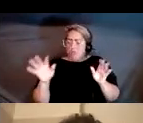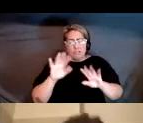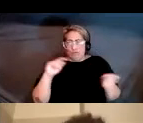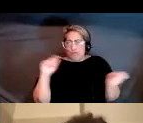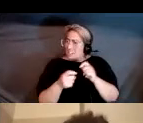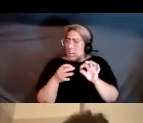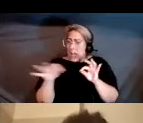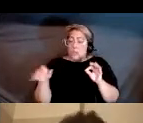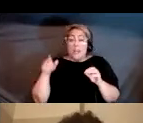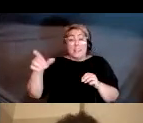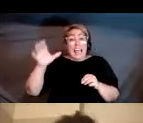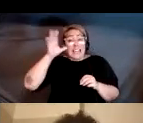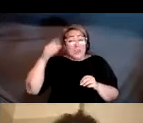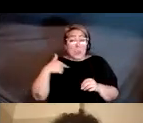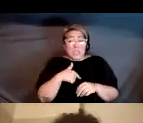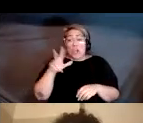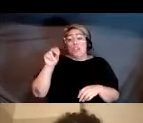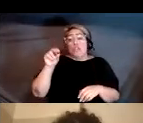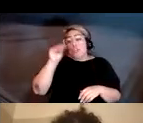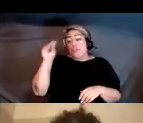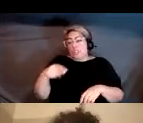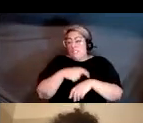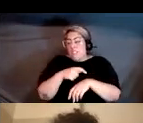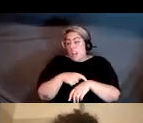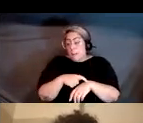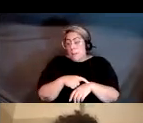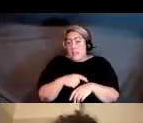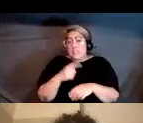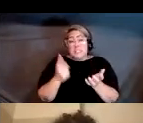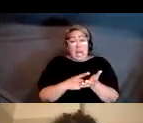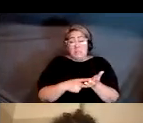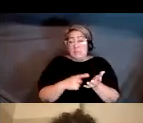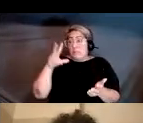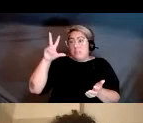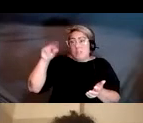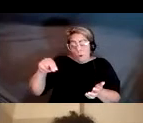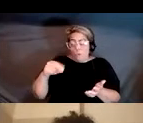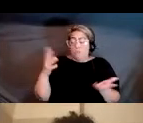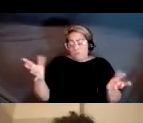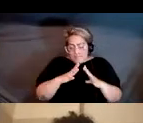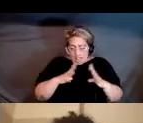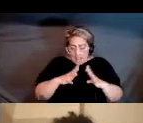listened to us 30% of the time . But I will take 30 rather than 0. And as mentioned